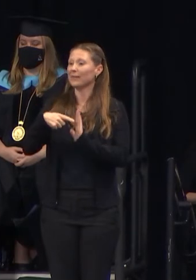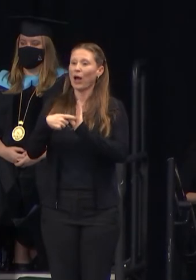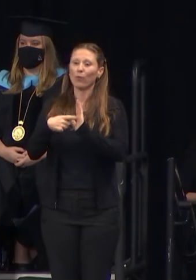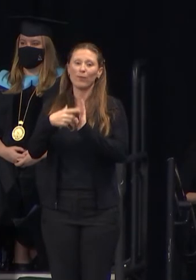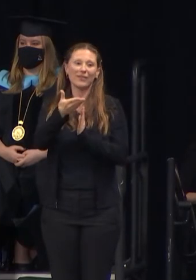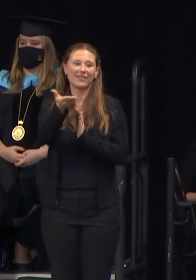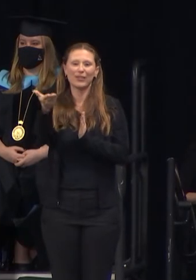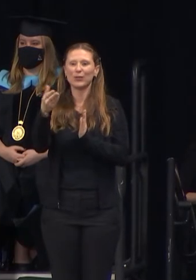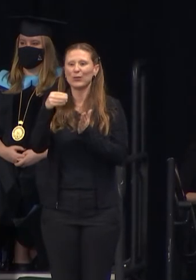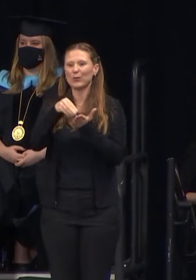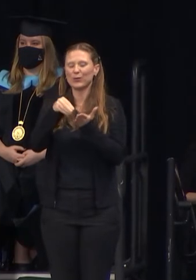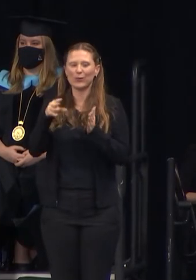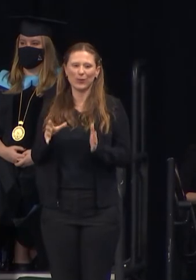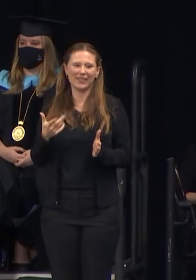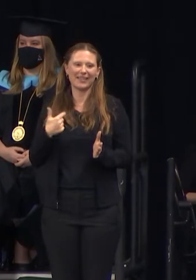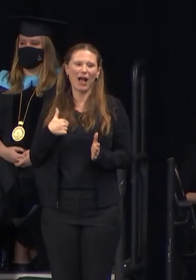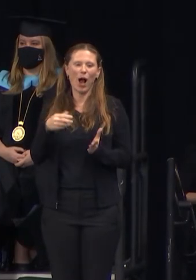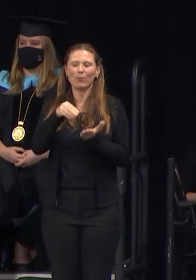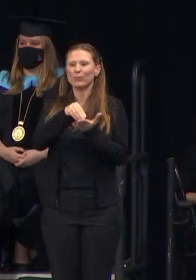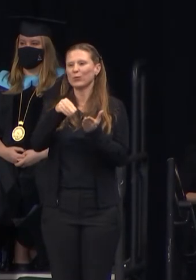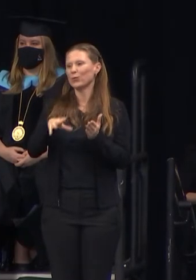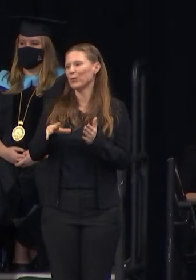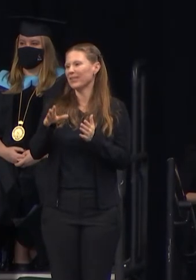as the Student Government Association President.